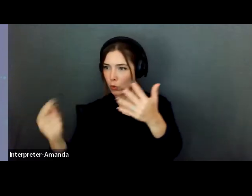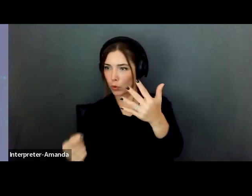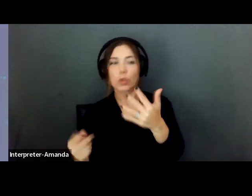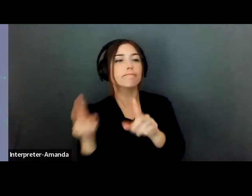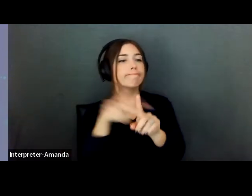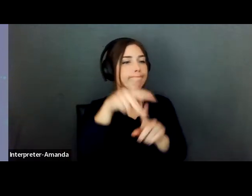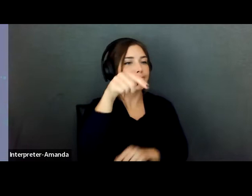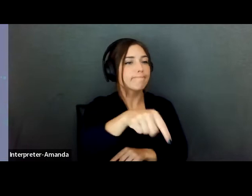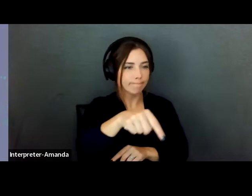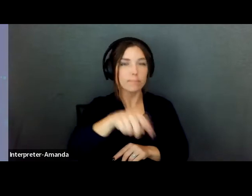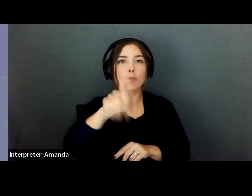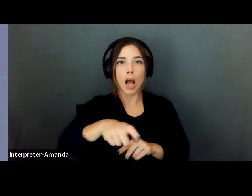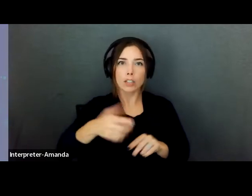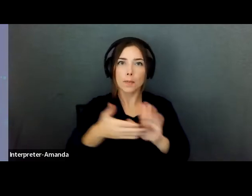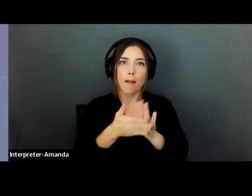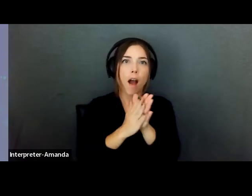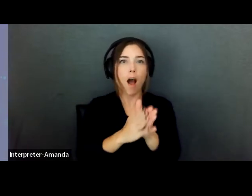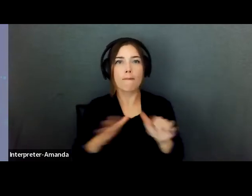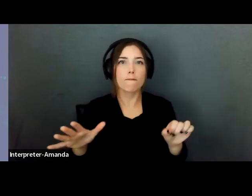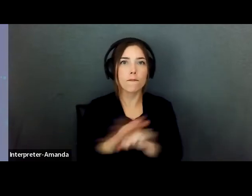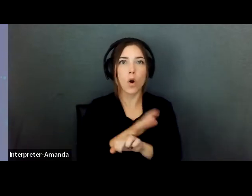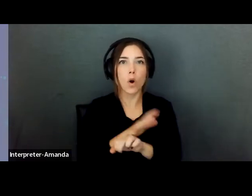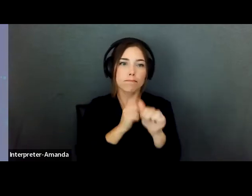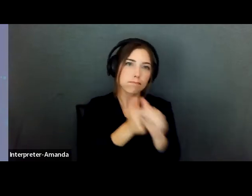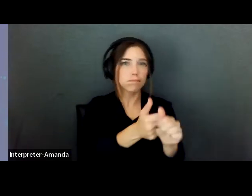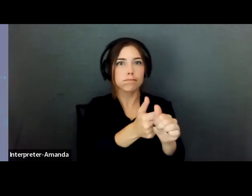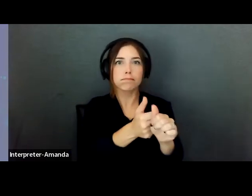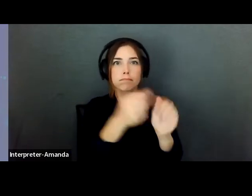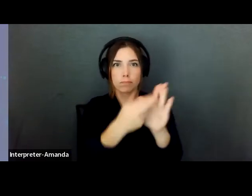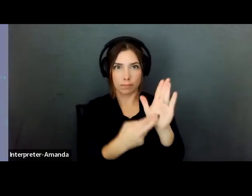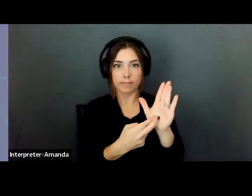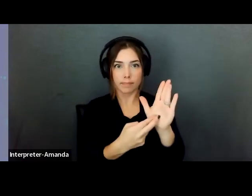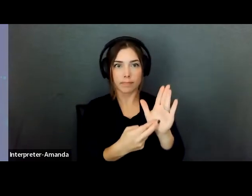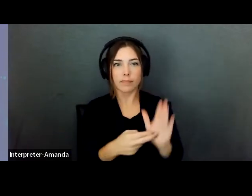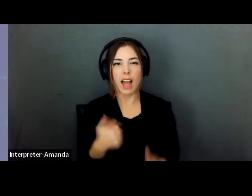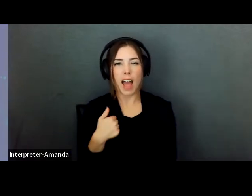And then I put in bold here waiver amendments and renewals.